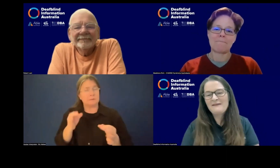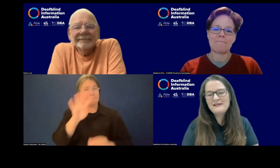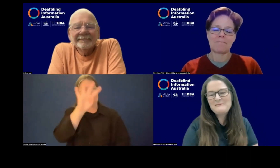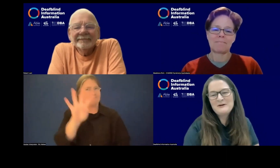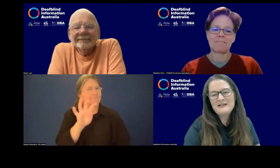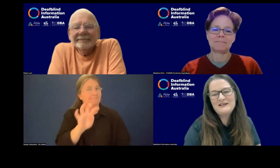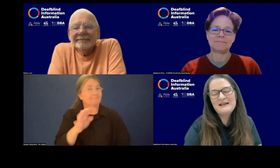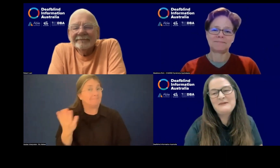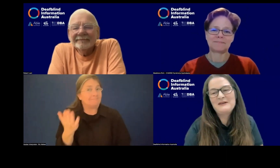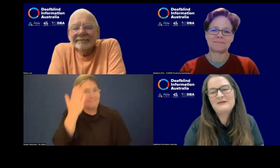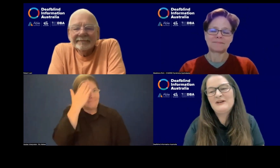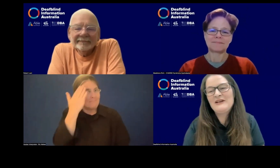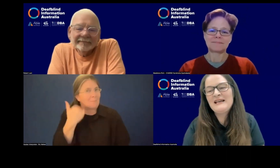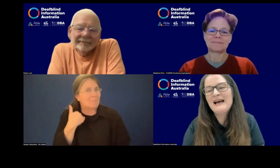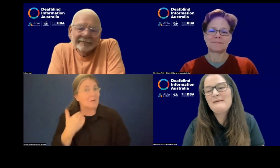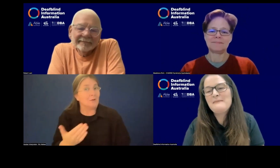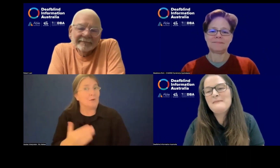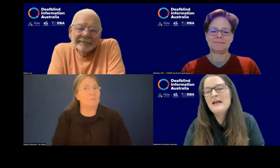We have some more questions coming through.